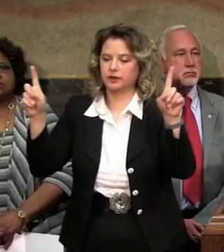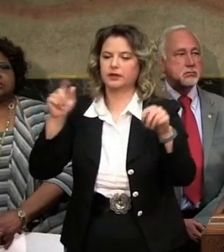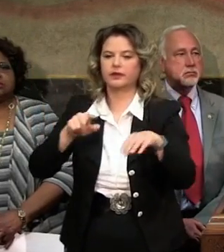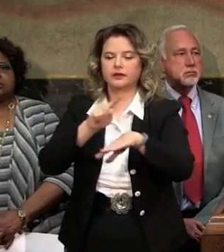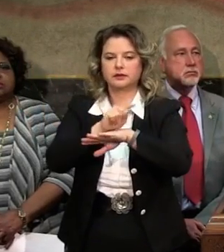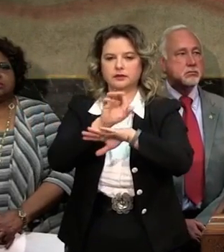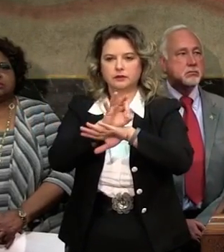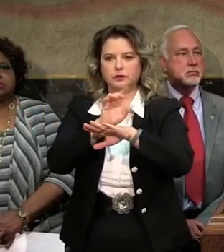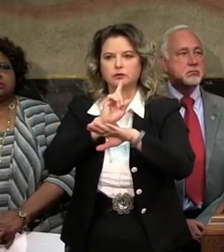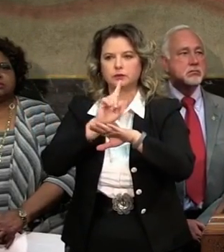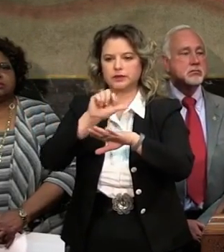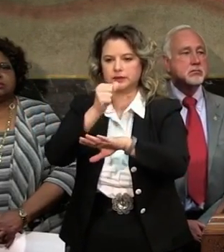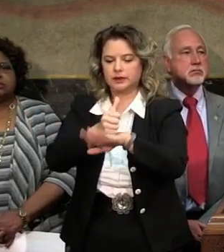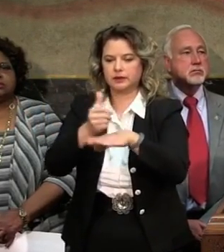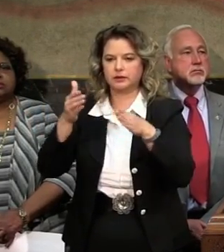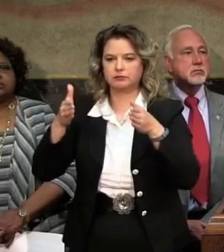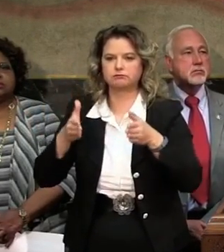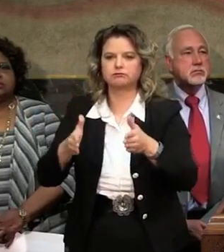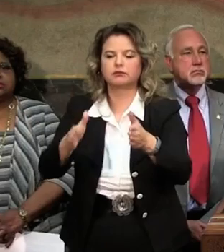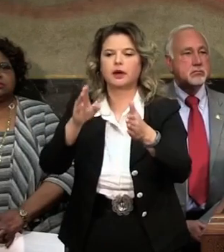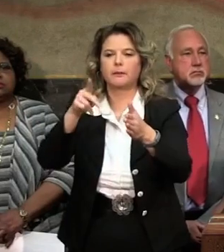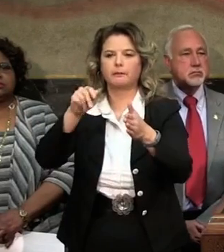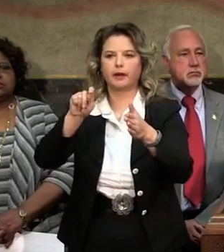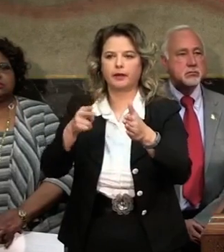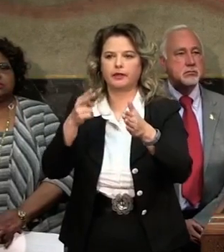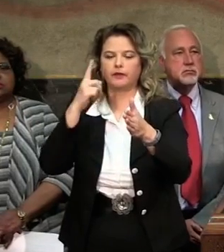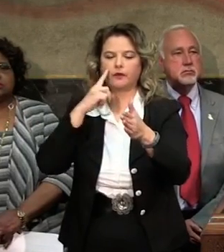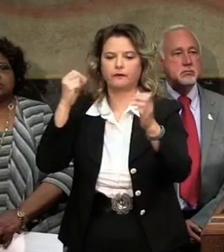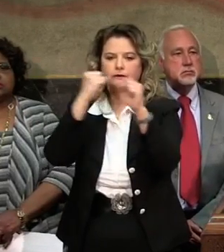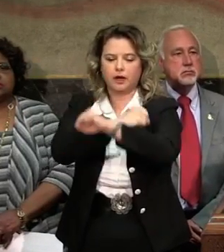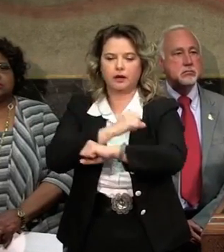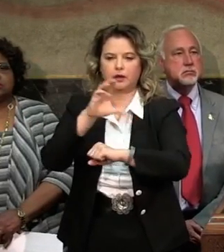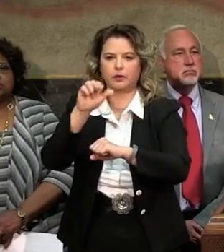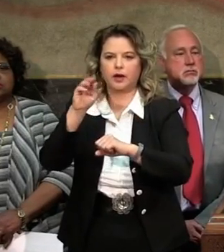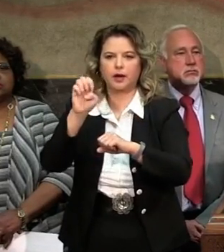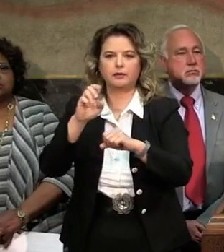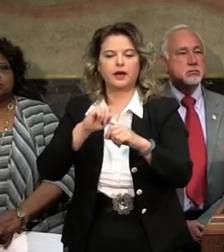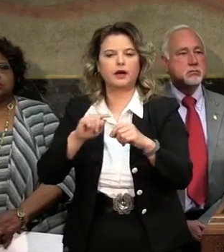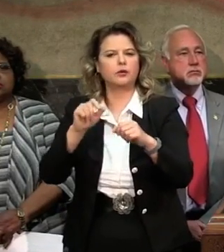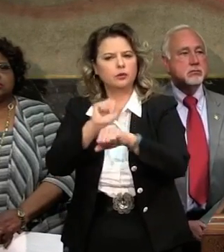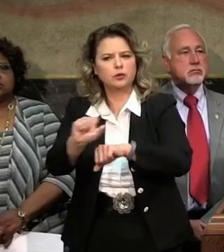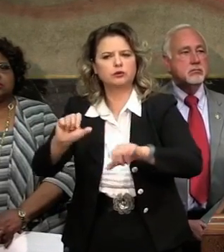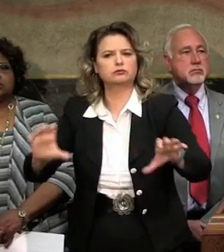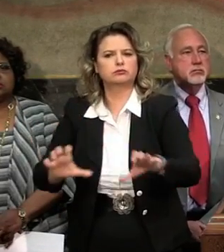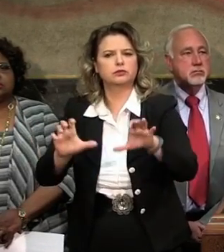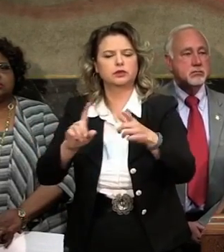that actually fights crime and works to reduce recidivism reduce the prison